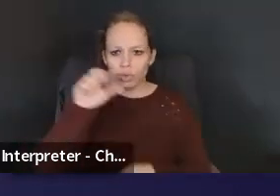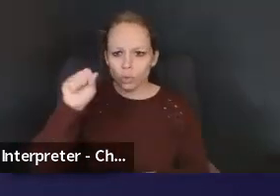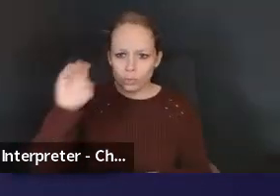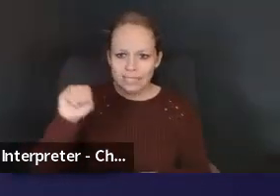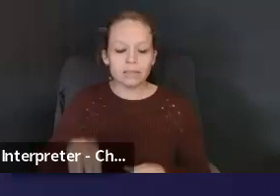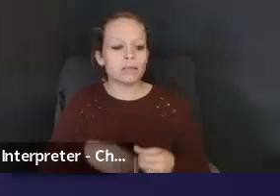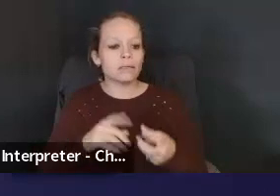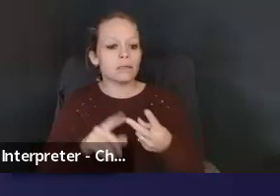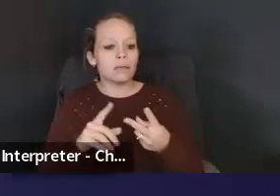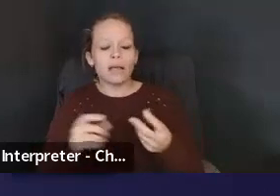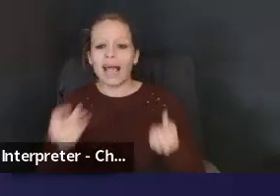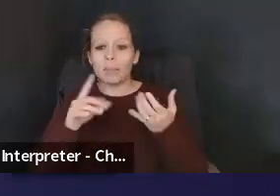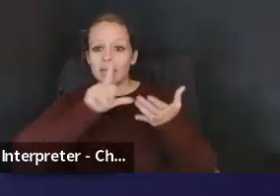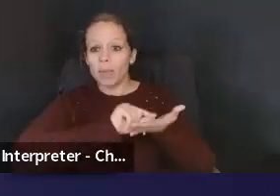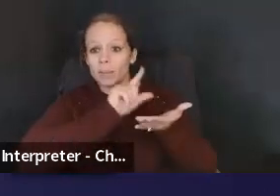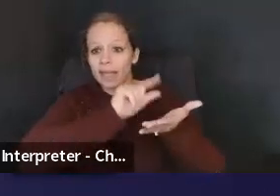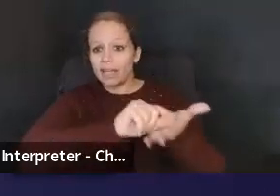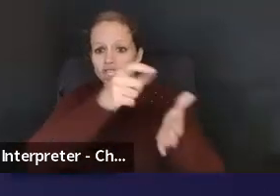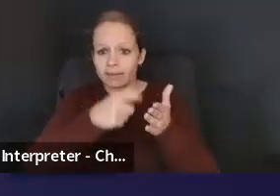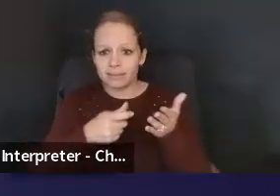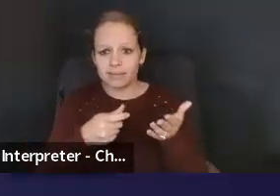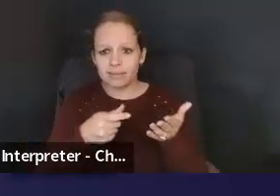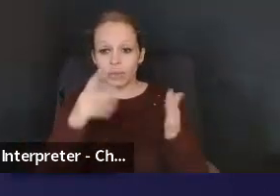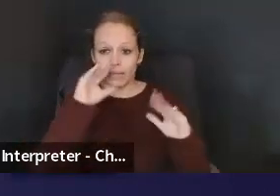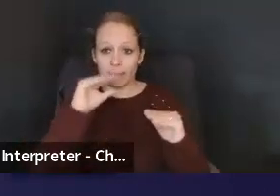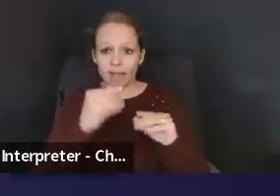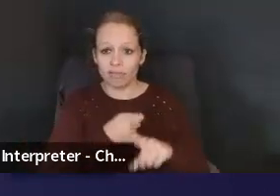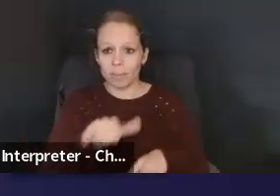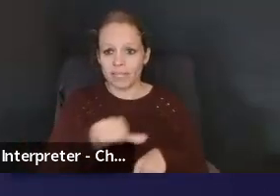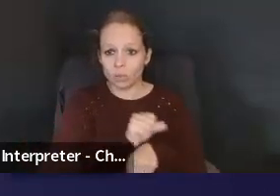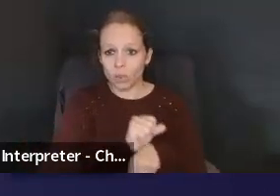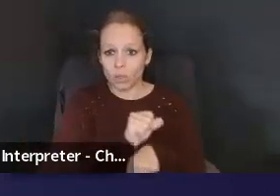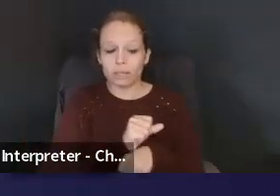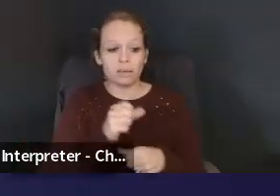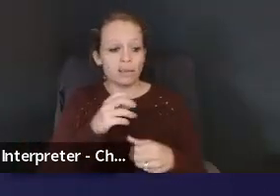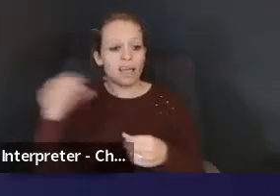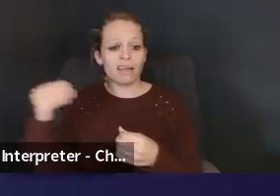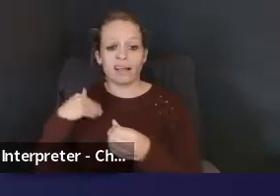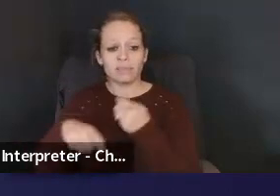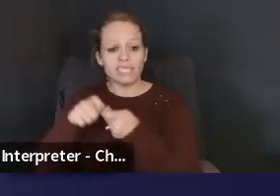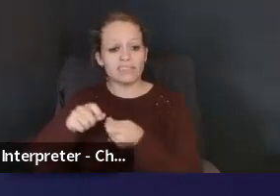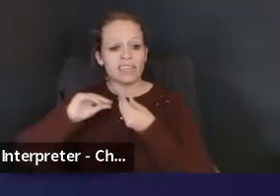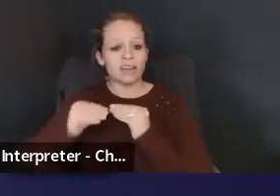do you expect to get from this work? And include specific numbers as we've talked about before.